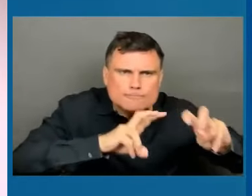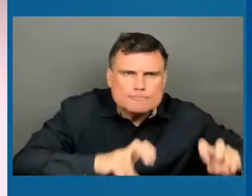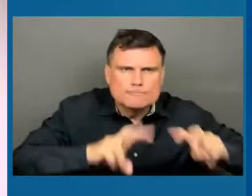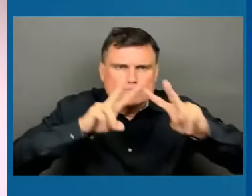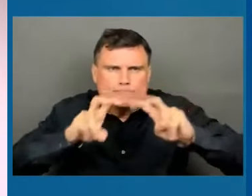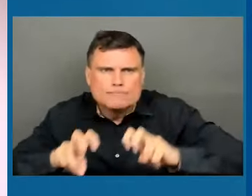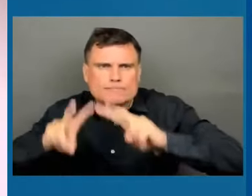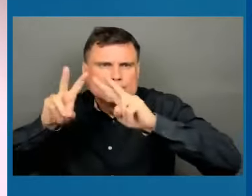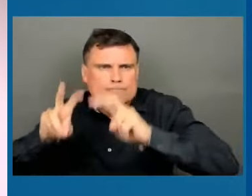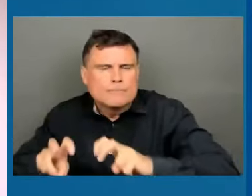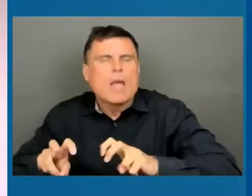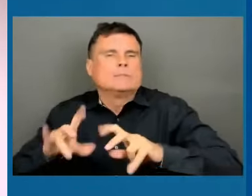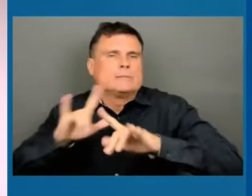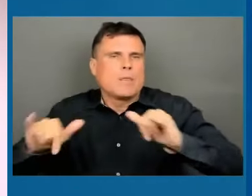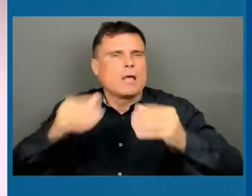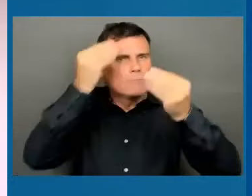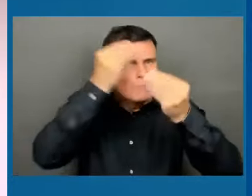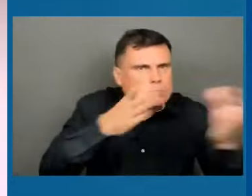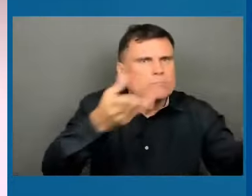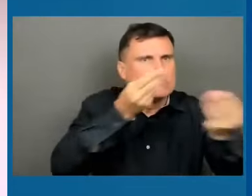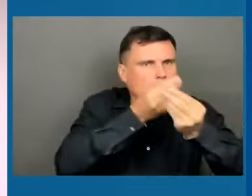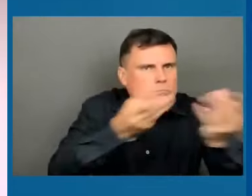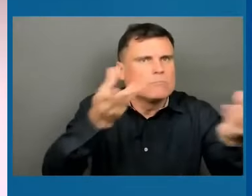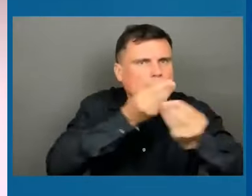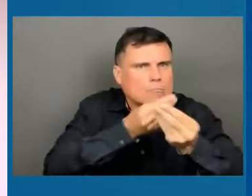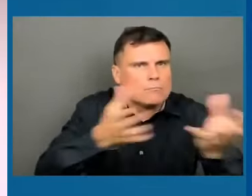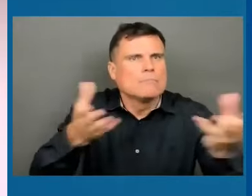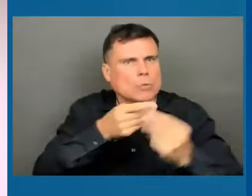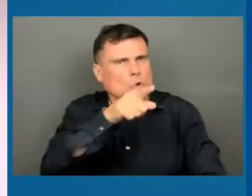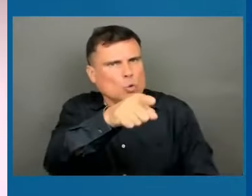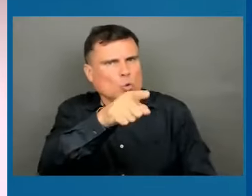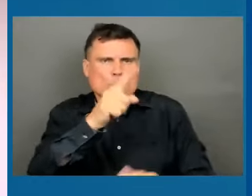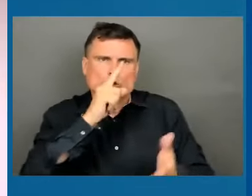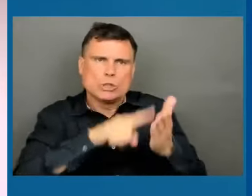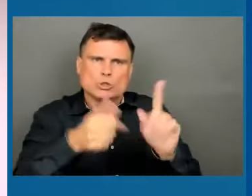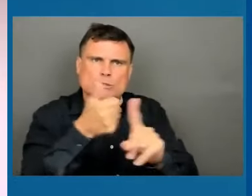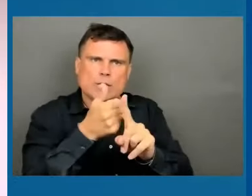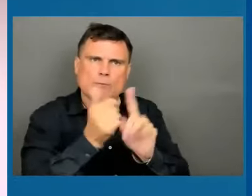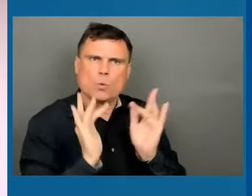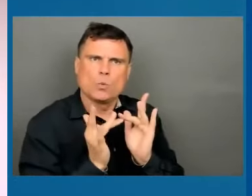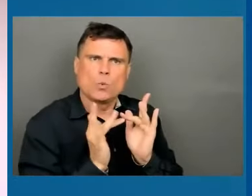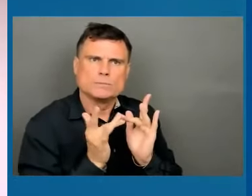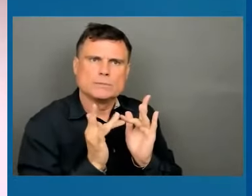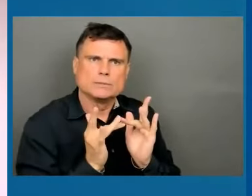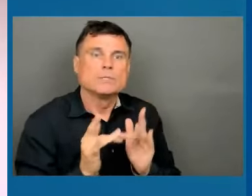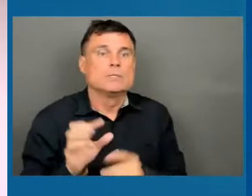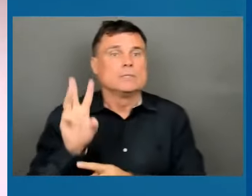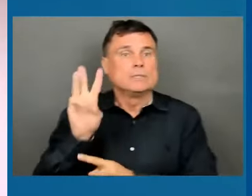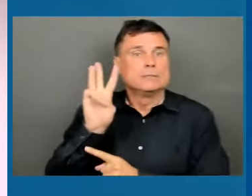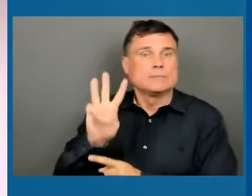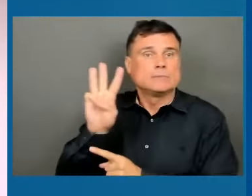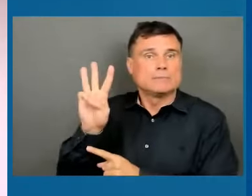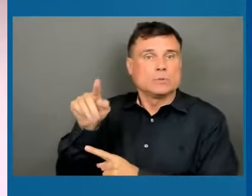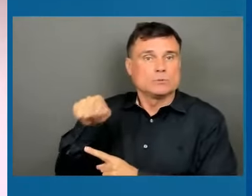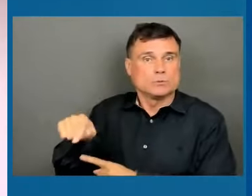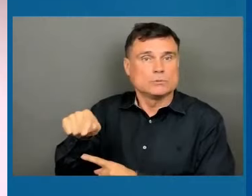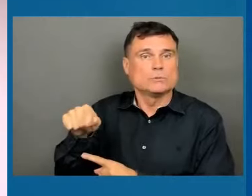website and that's